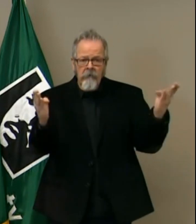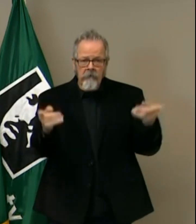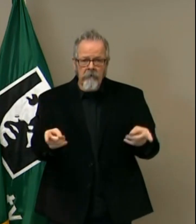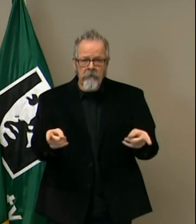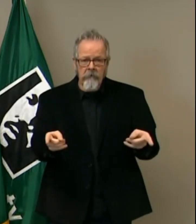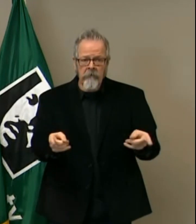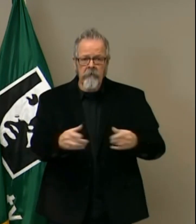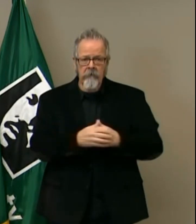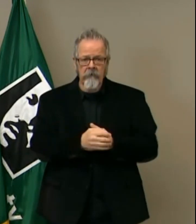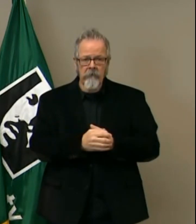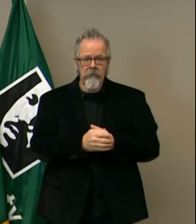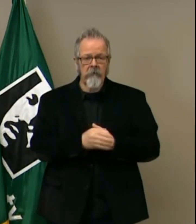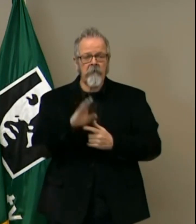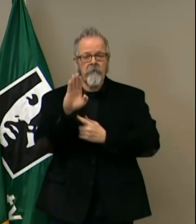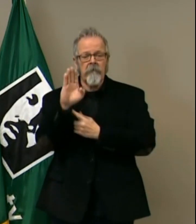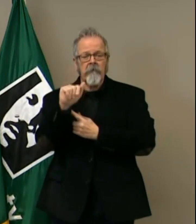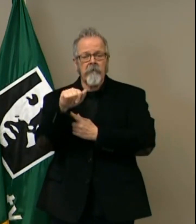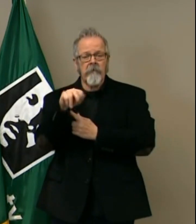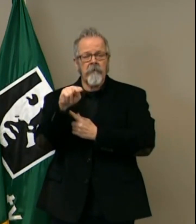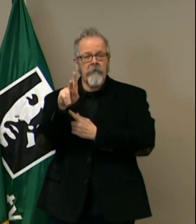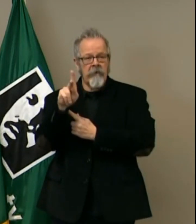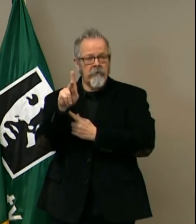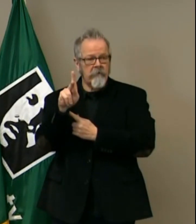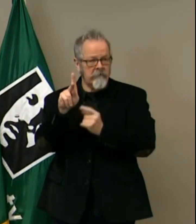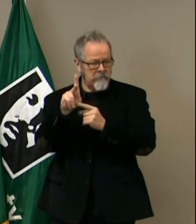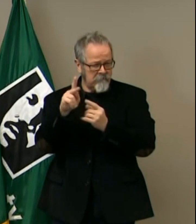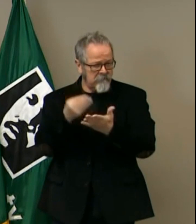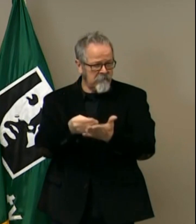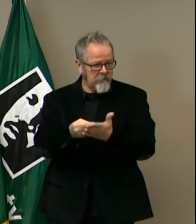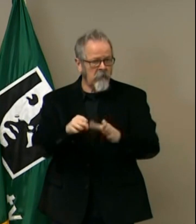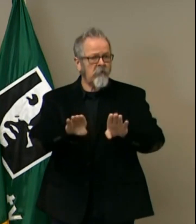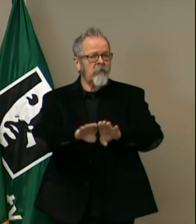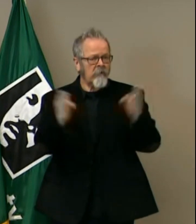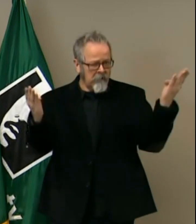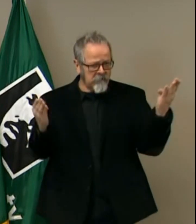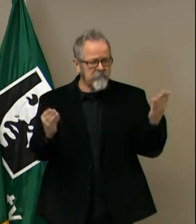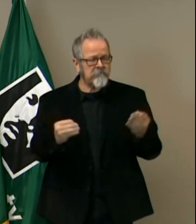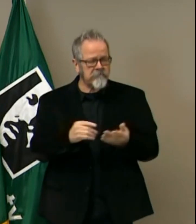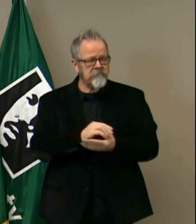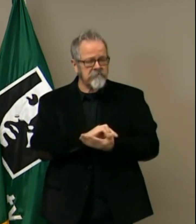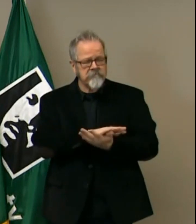beverage services must move to delivery takeout or grab-and-go service even at